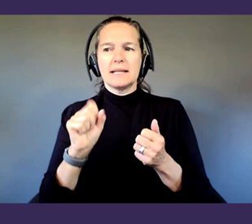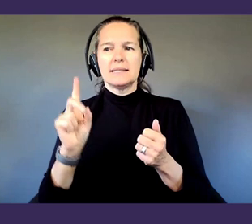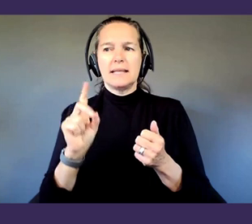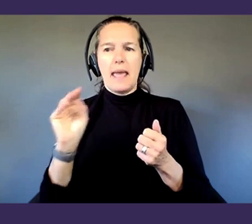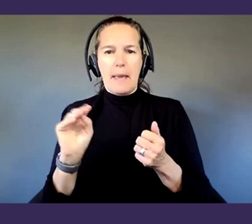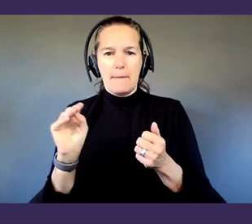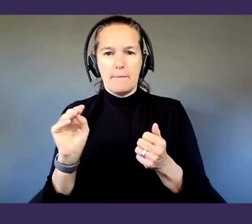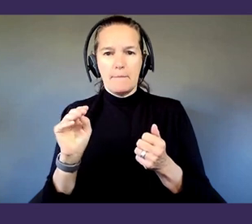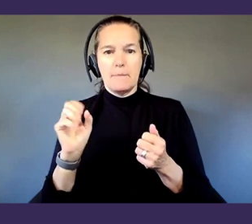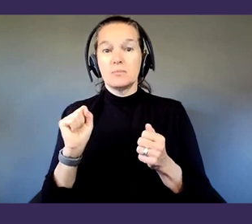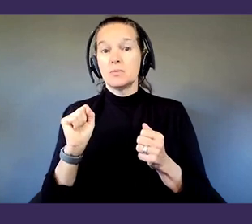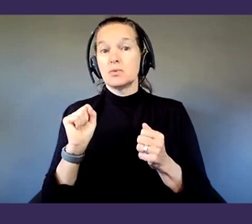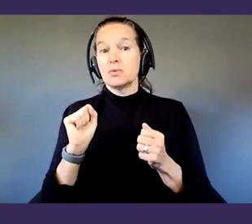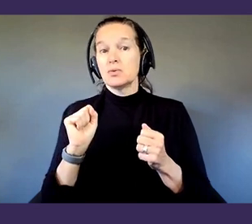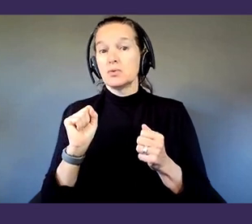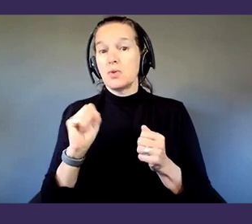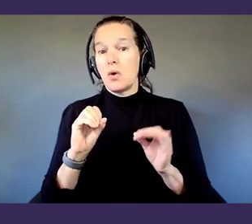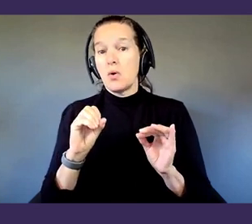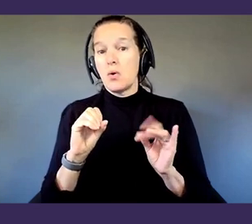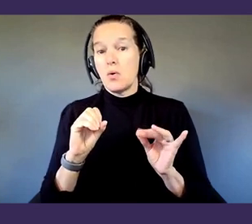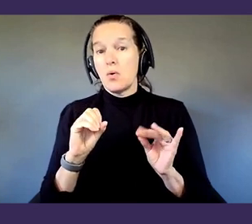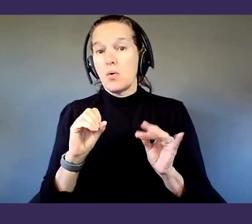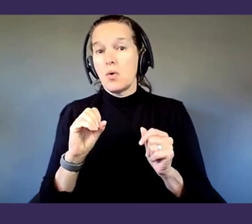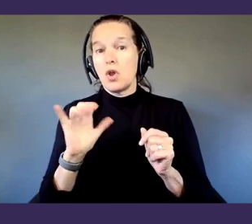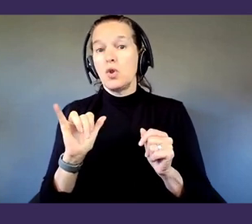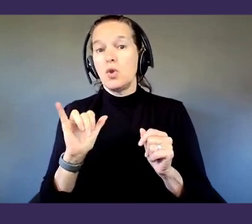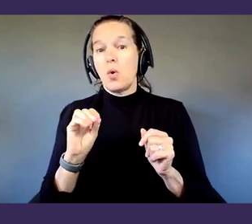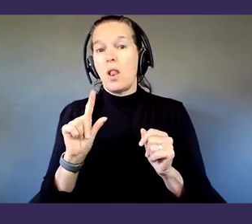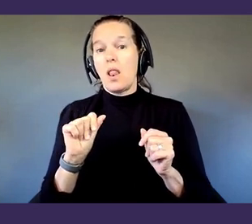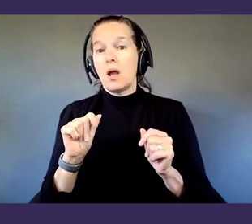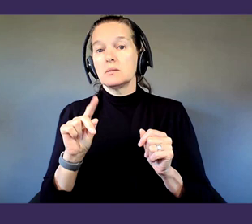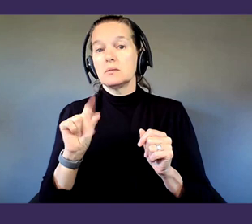So I'll have Yolanda and Karla come off mute